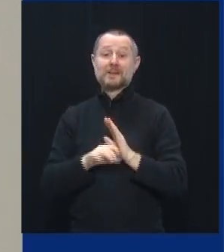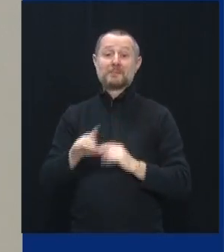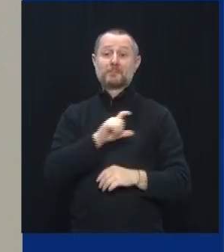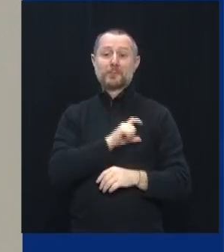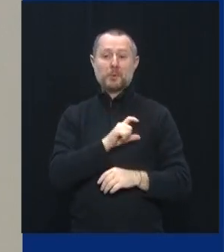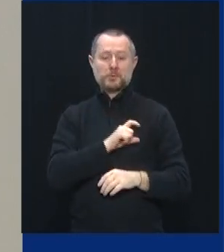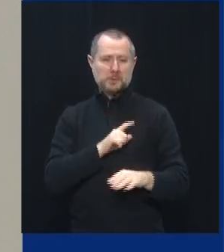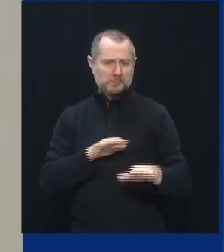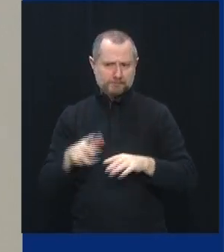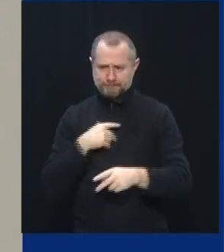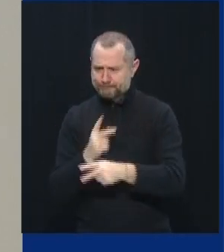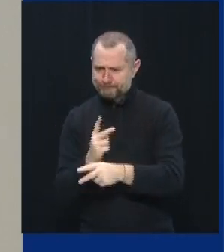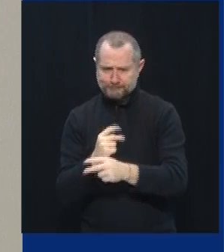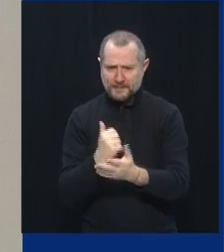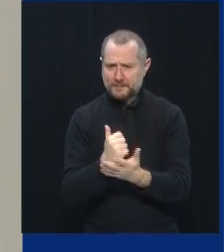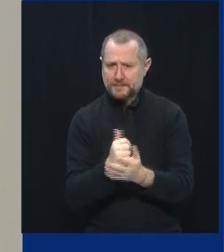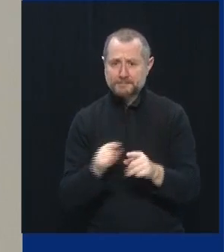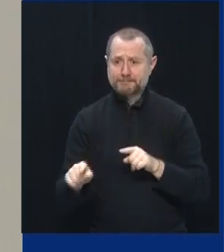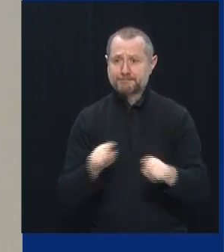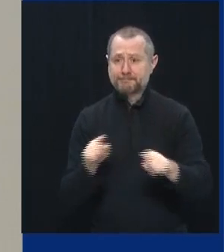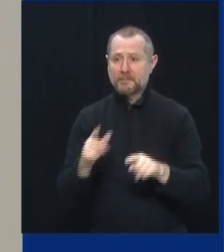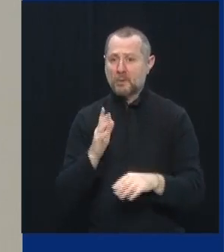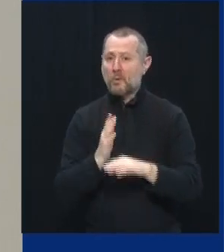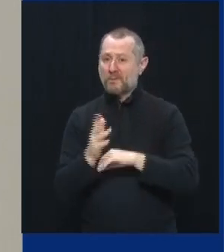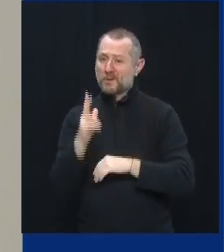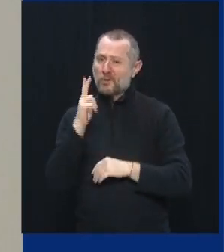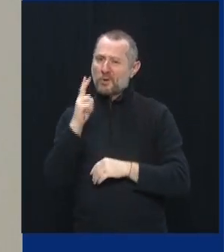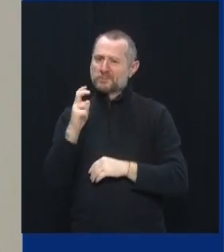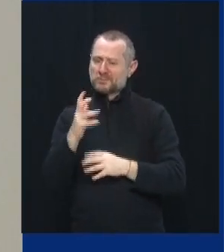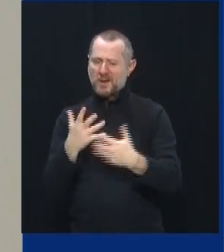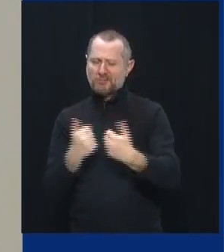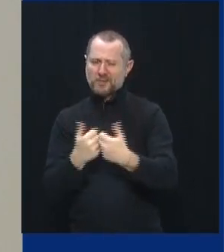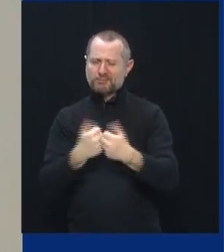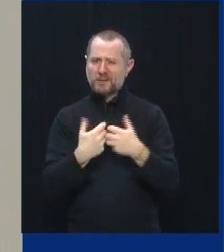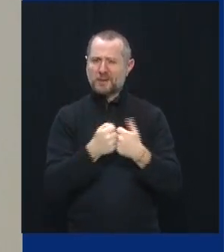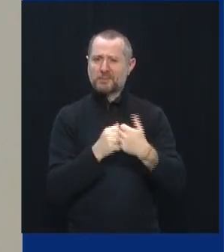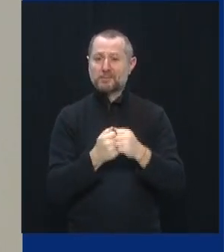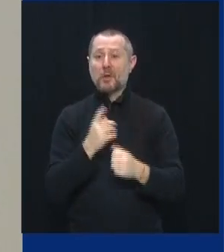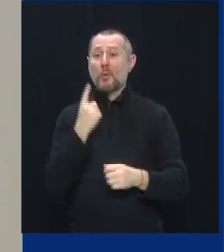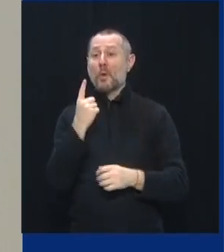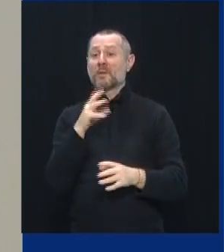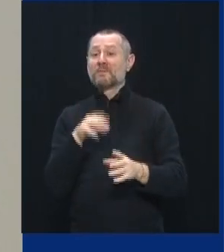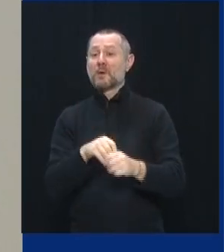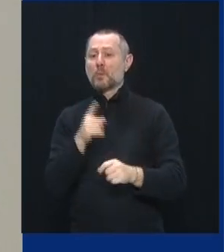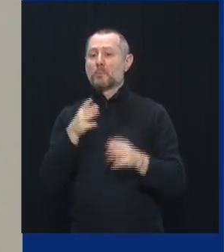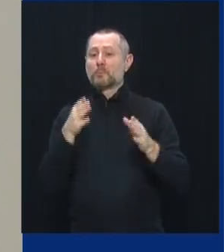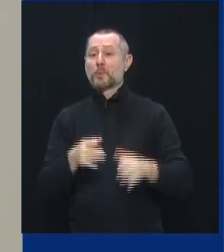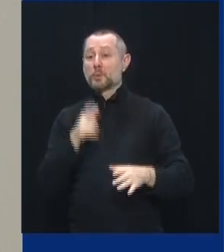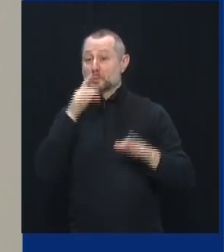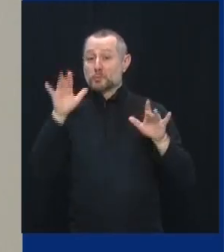INCHES BEFORE THE SNOW ENDS. DURING THE COURSE OF THE EVENT THE STATE POLICE HANDLED OVER 300 ACCIDENTS THROUGHOUT THE